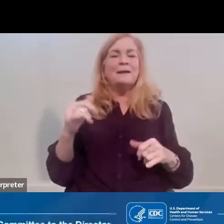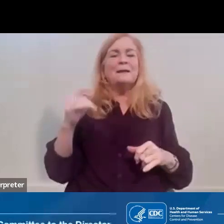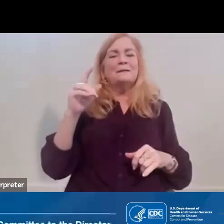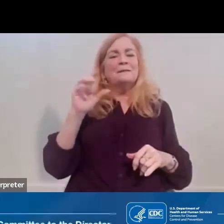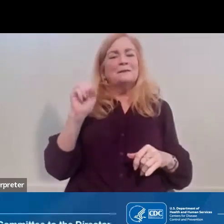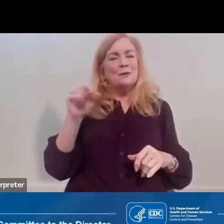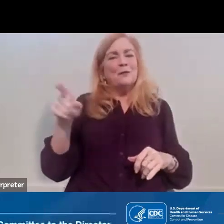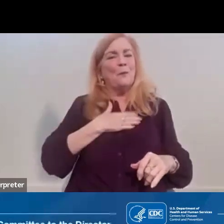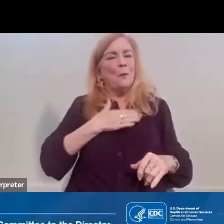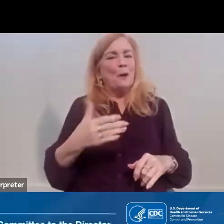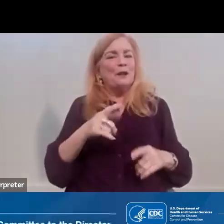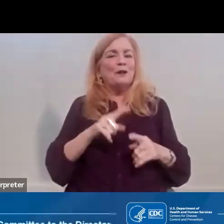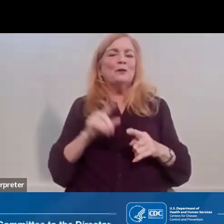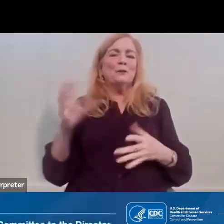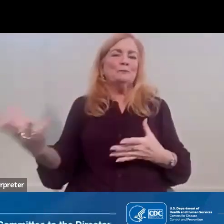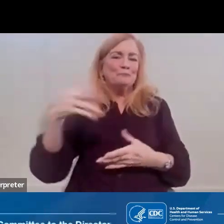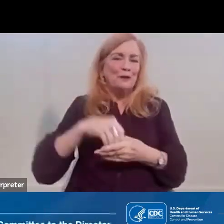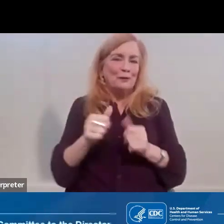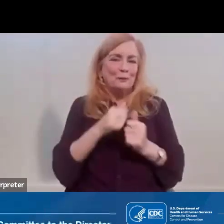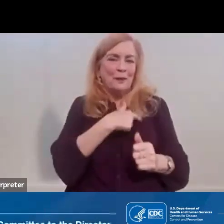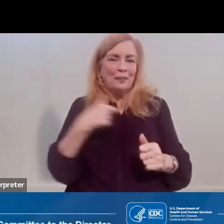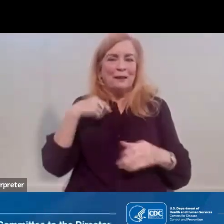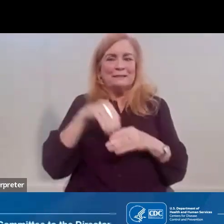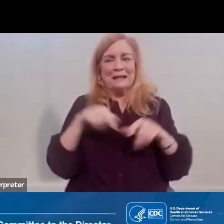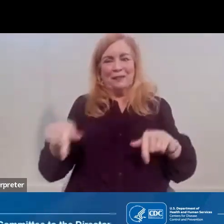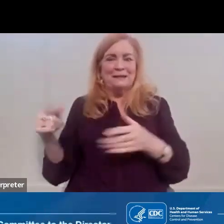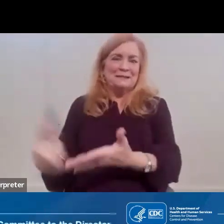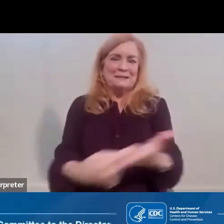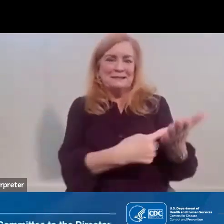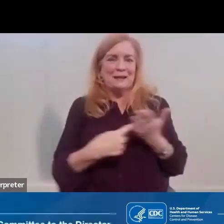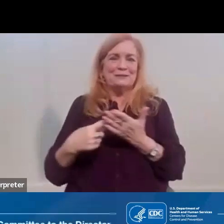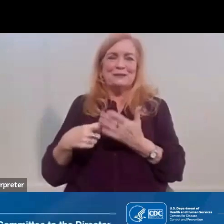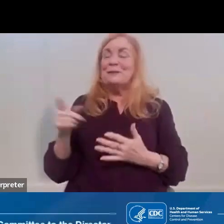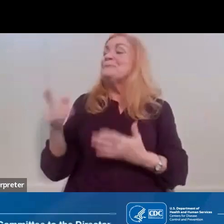with us in these important discussions. Thank you. And thank you, David.